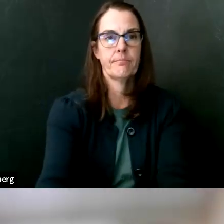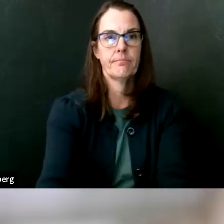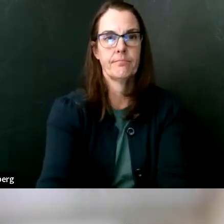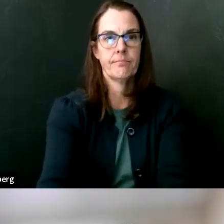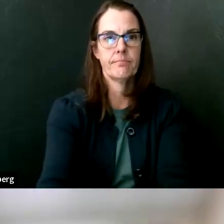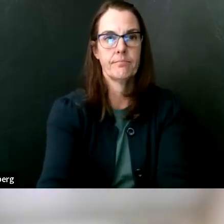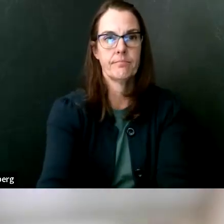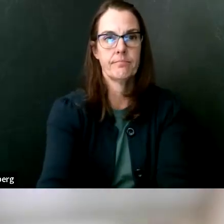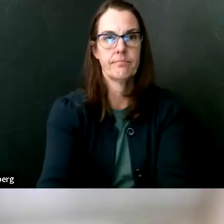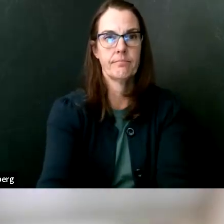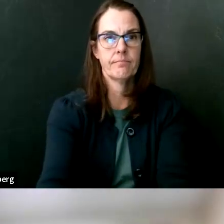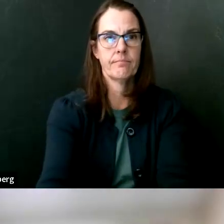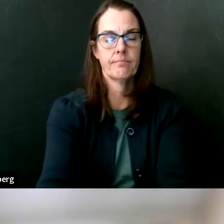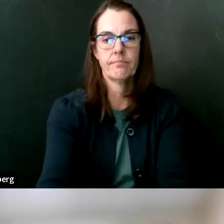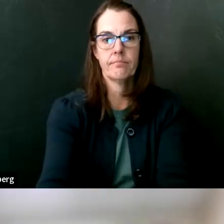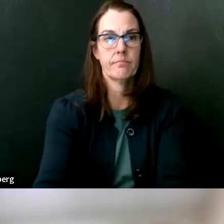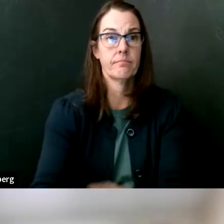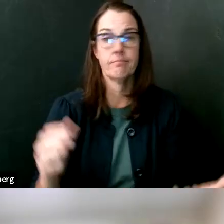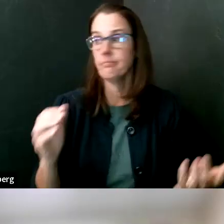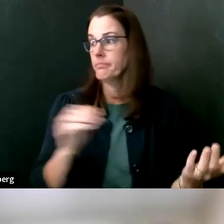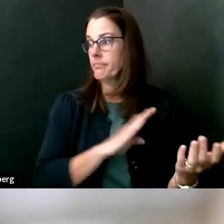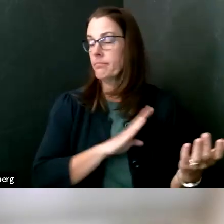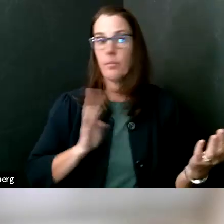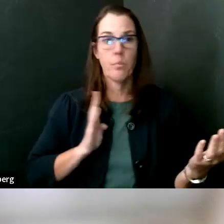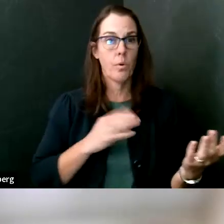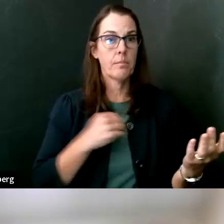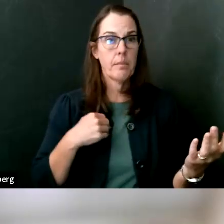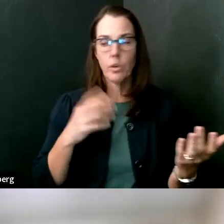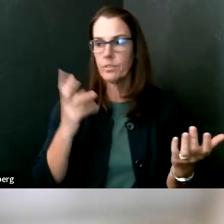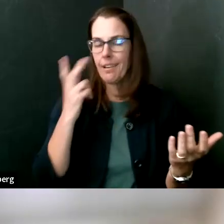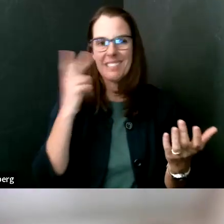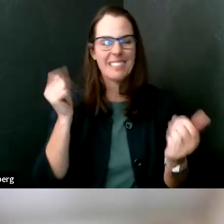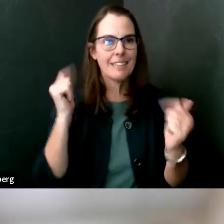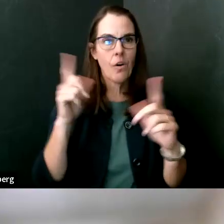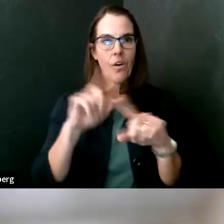board members First, do you after kind of seeing all the attendees, you know, here today,